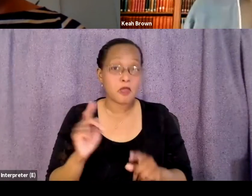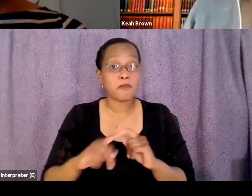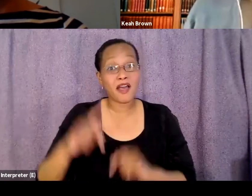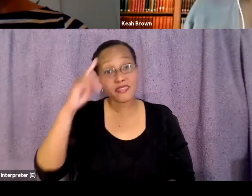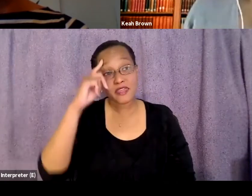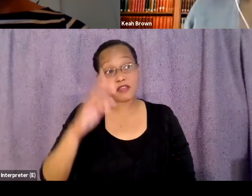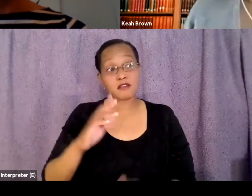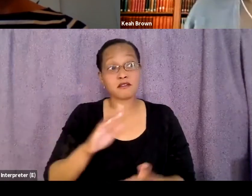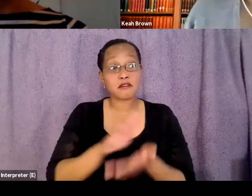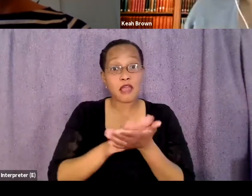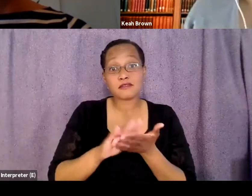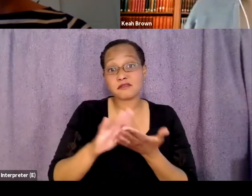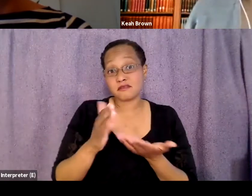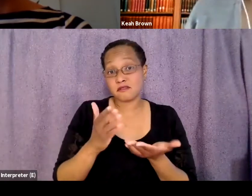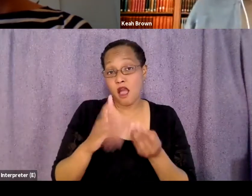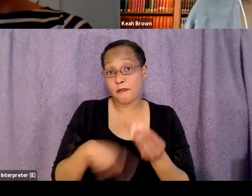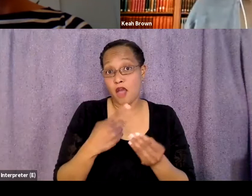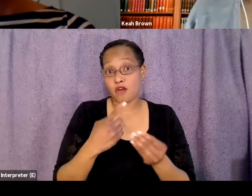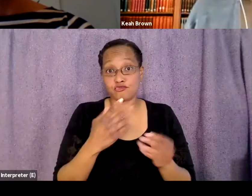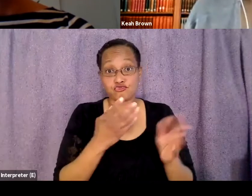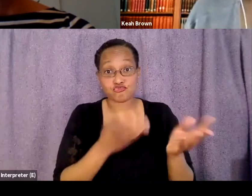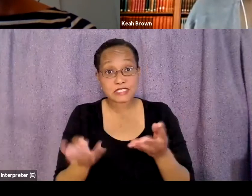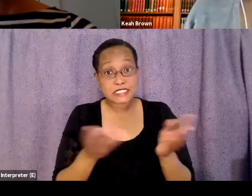is that it does give us a chance to say.